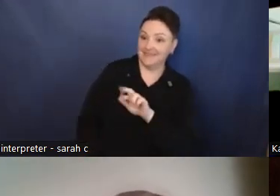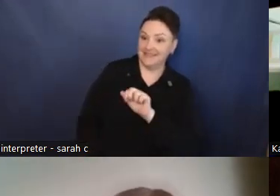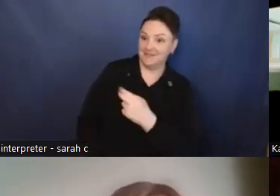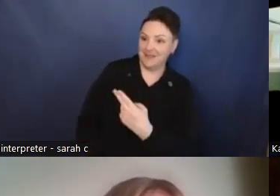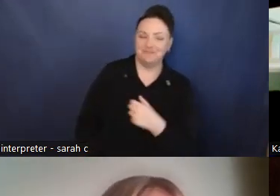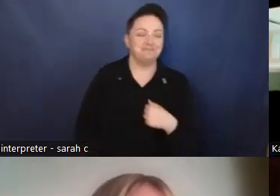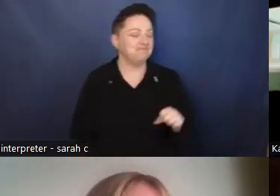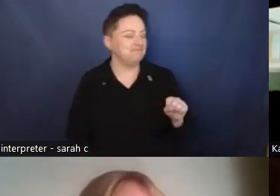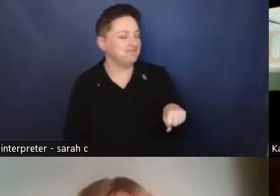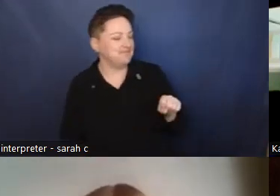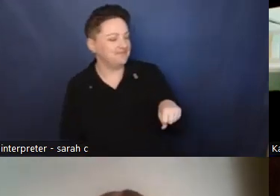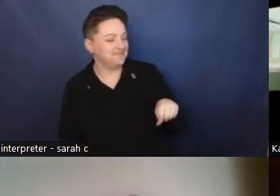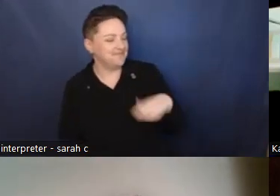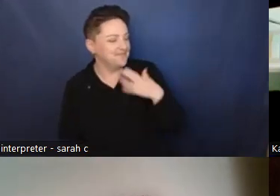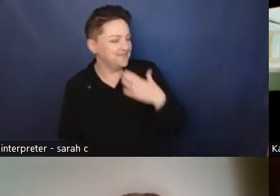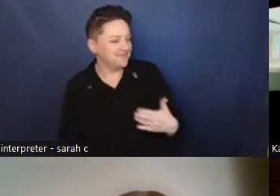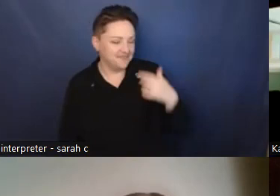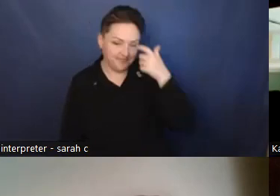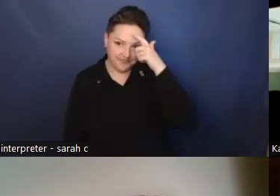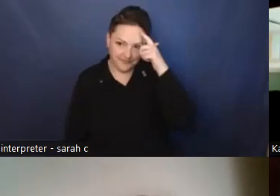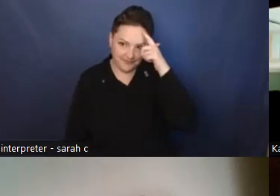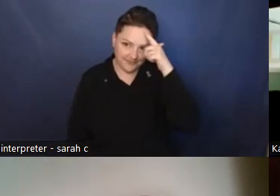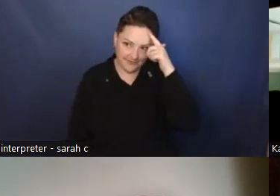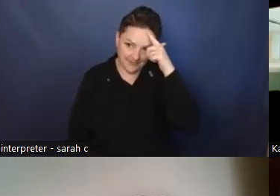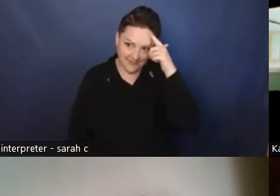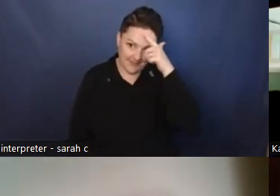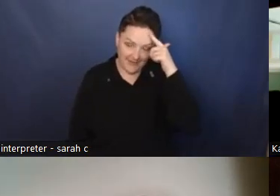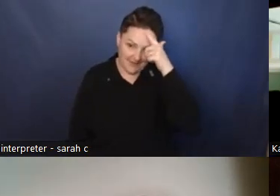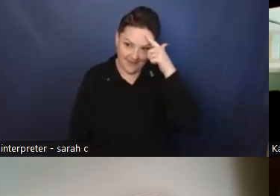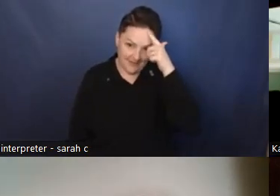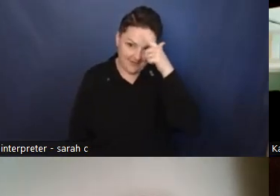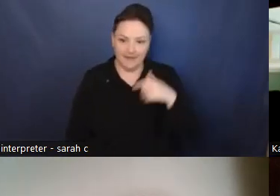I’m less good on zoom than I am on teams so let me make sure I can share.